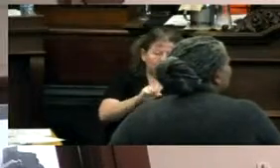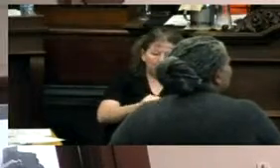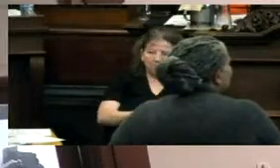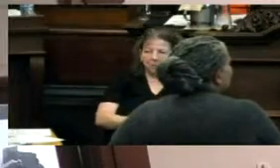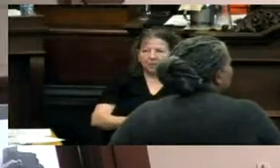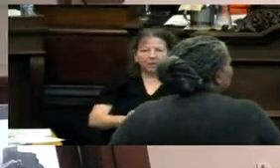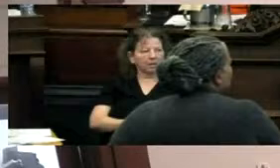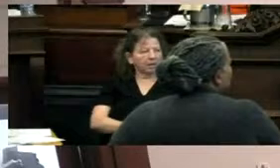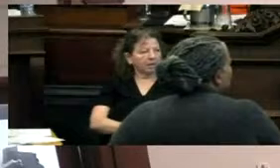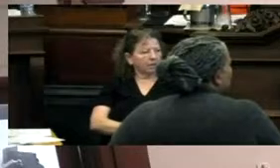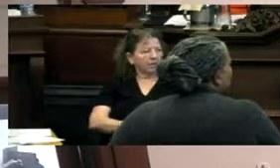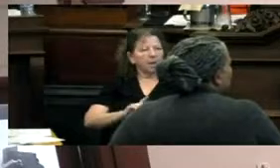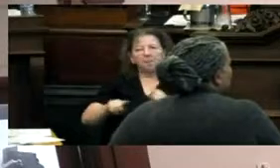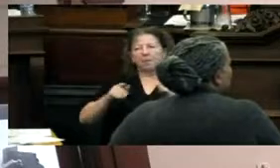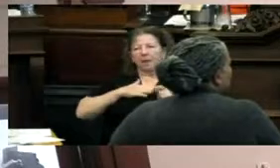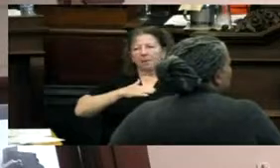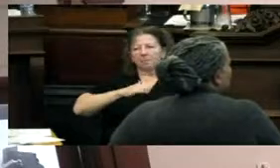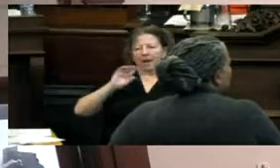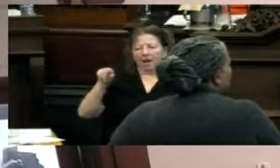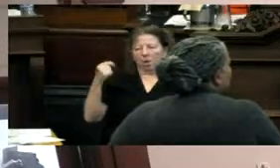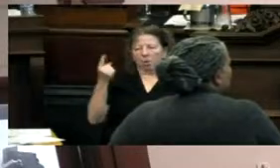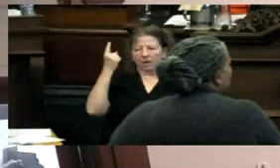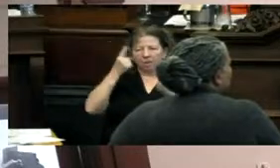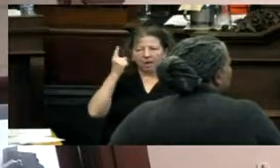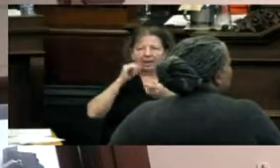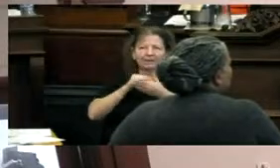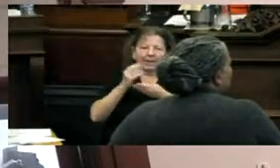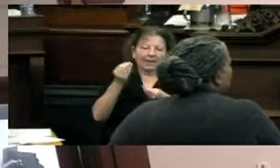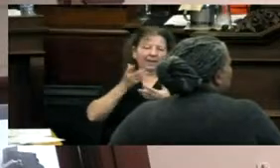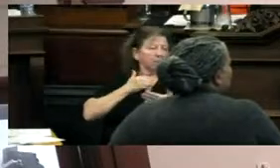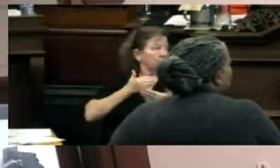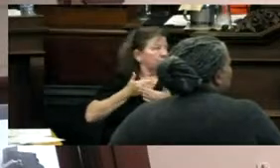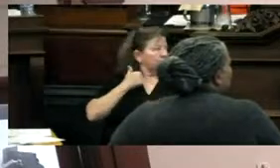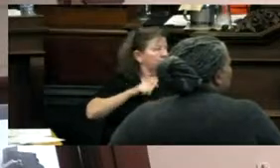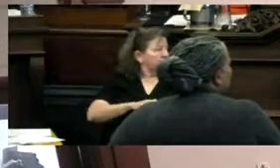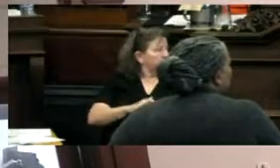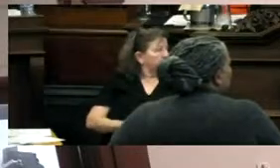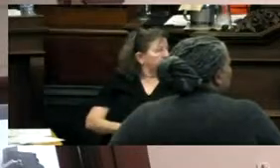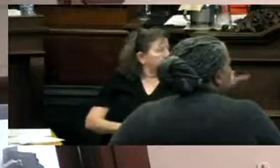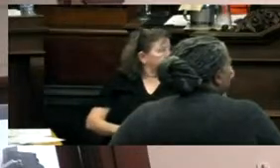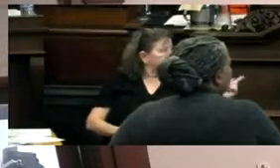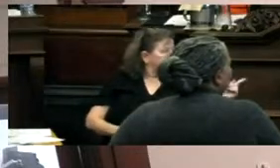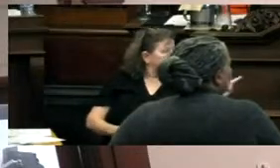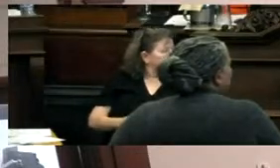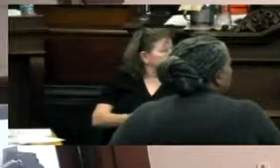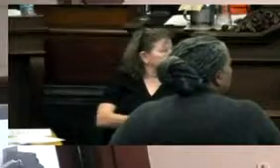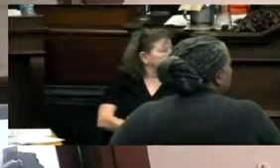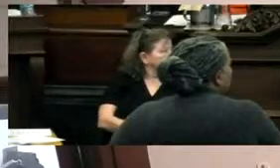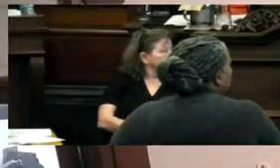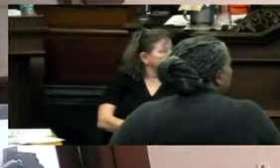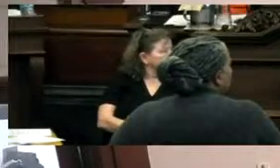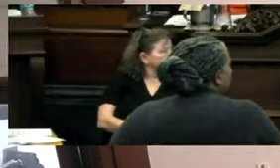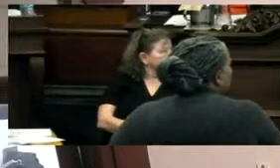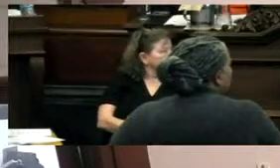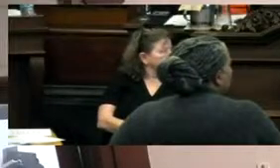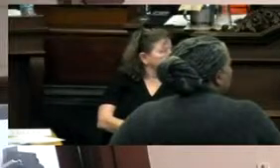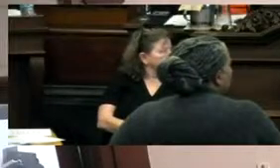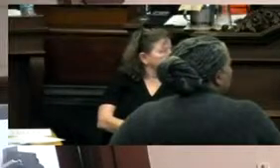stuff that I wasn't watching watching it. So I missed that. But nonetheless, that was my